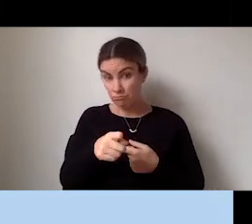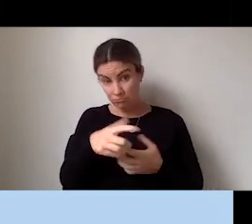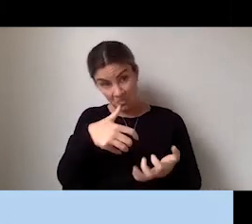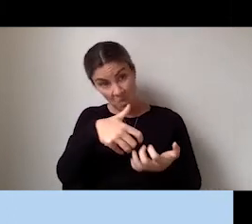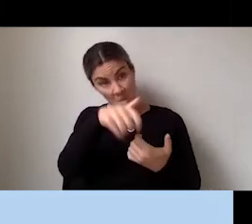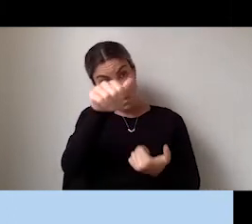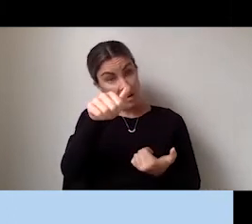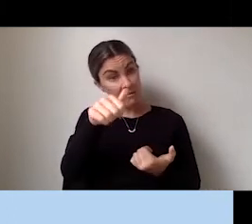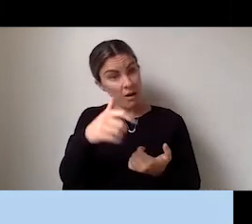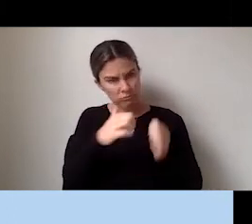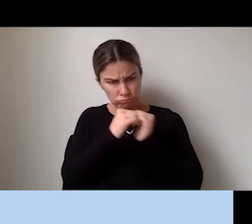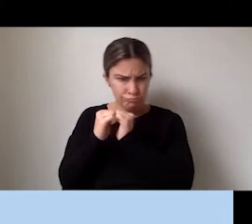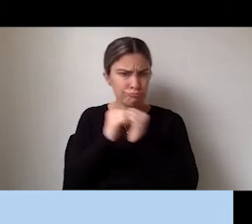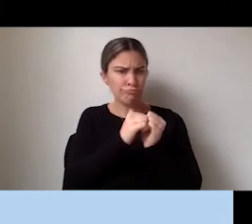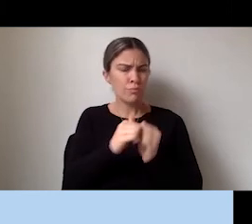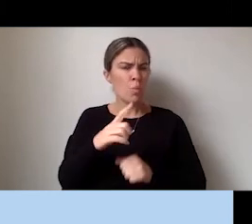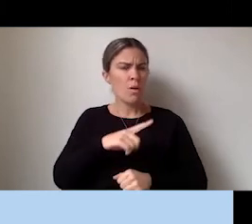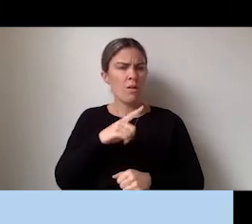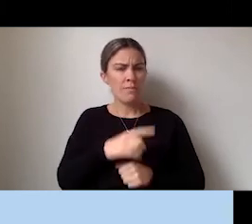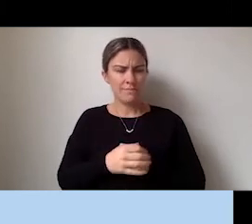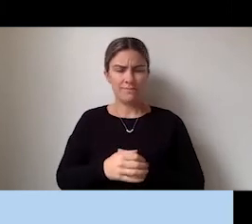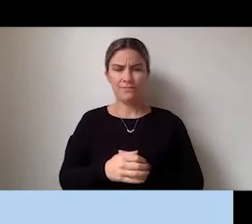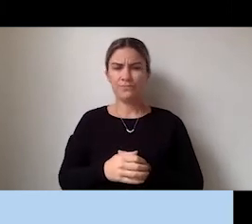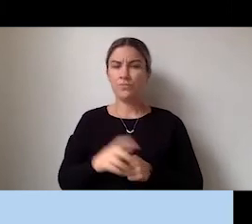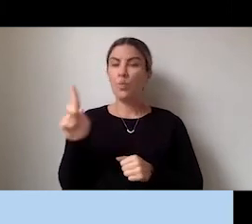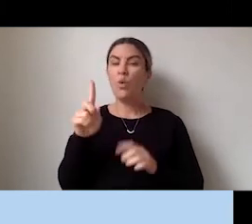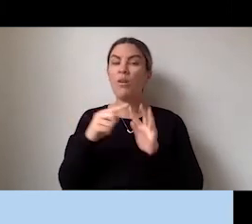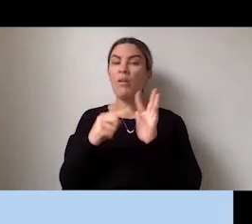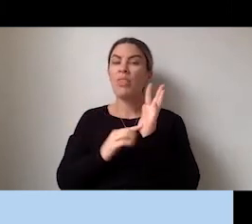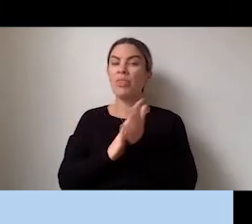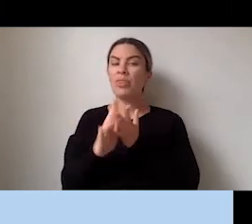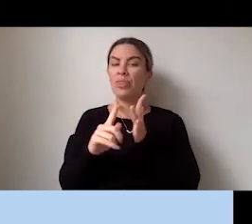ideas, values and interests connect you to them? How are you going to